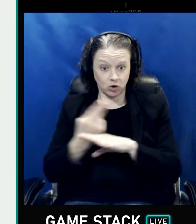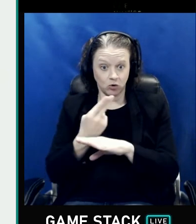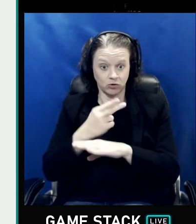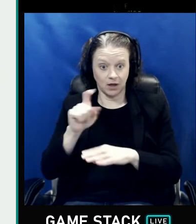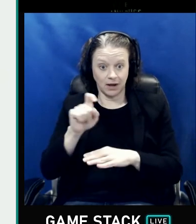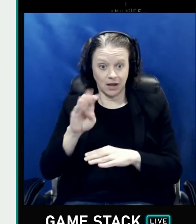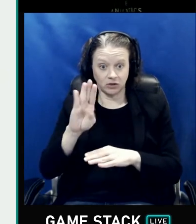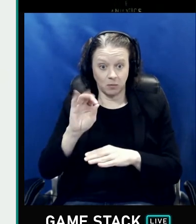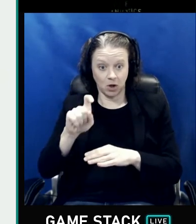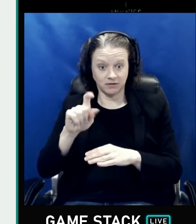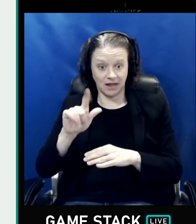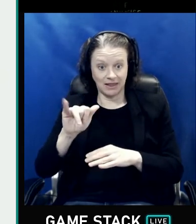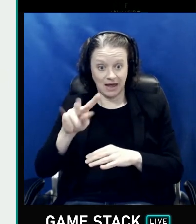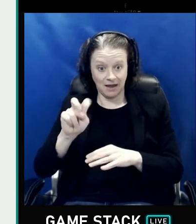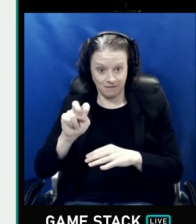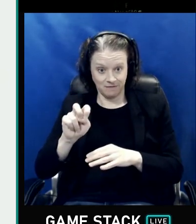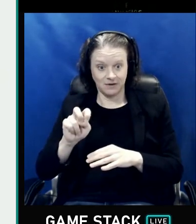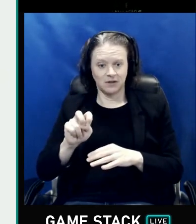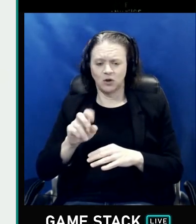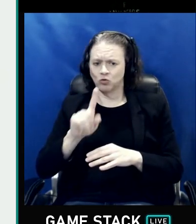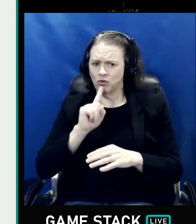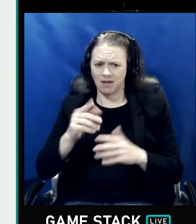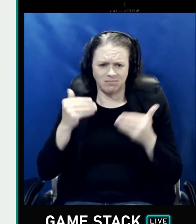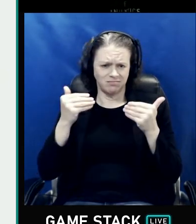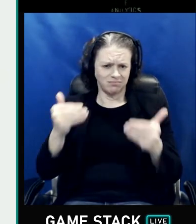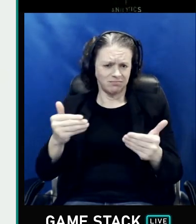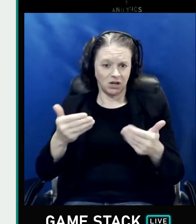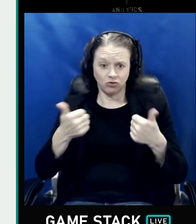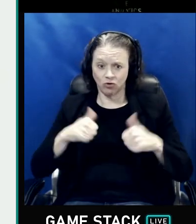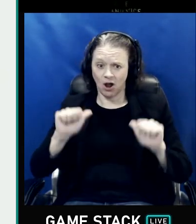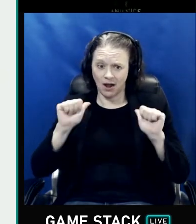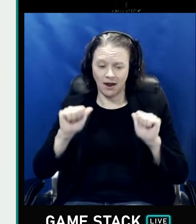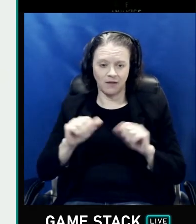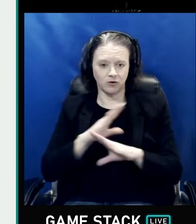There's no cost to try, and there's no cost for Xbox Live identity usage.